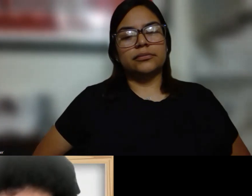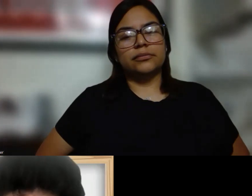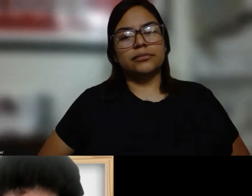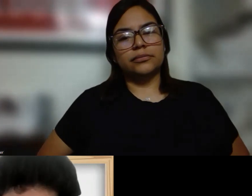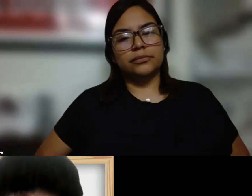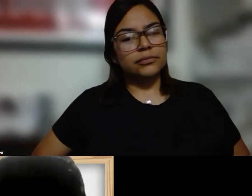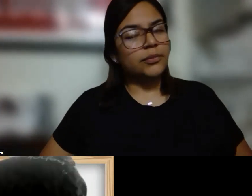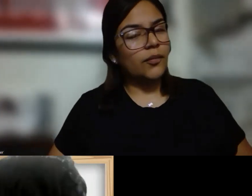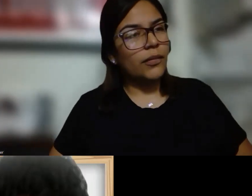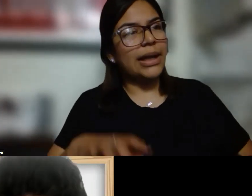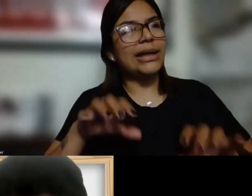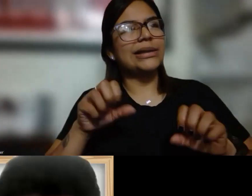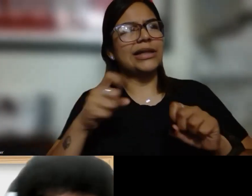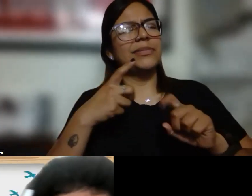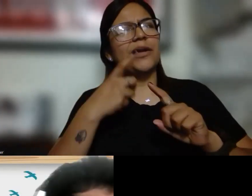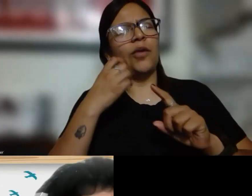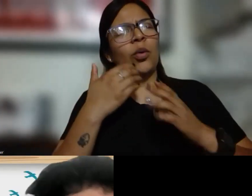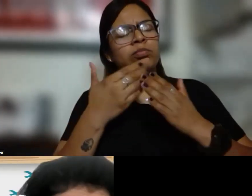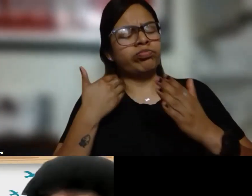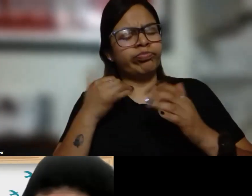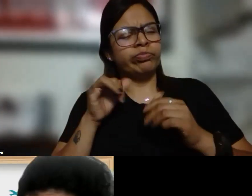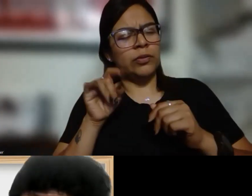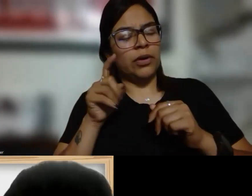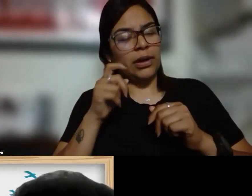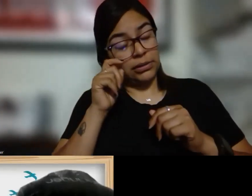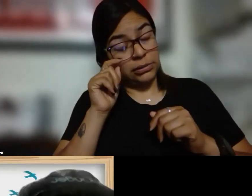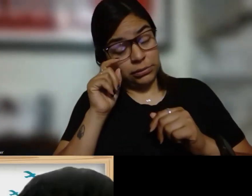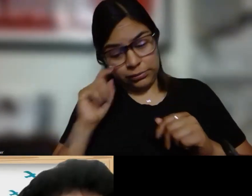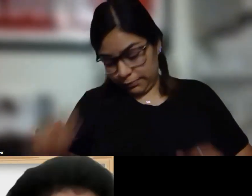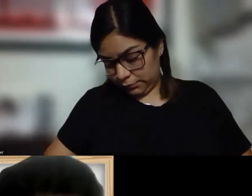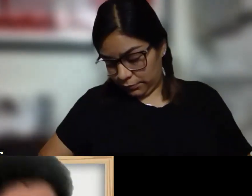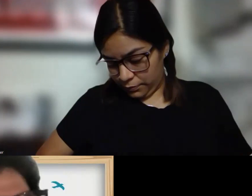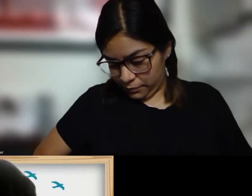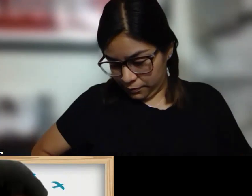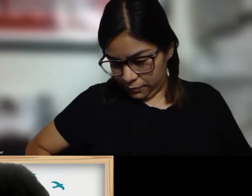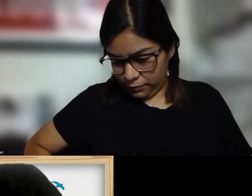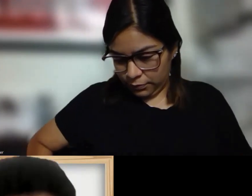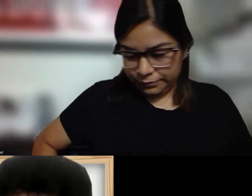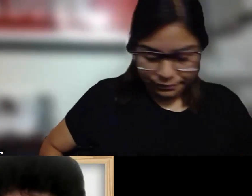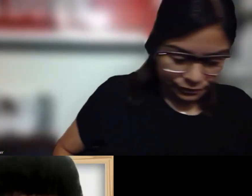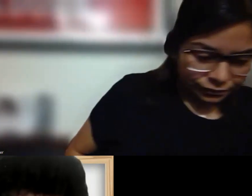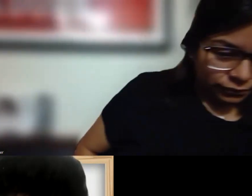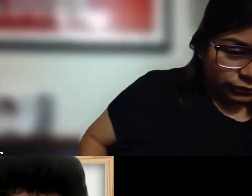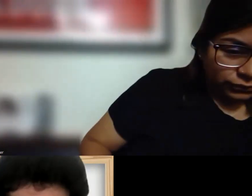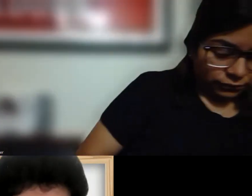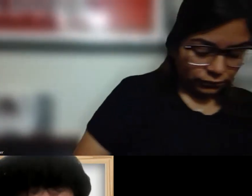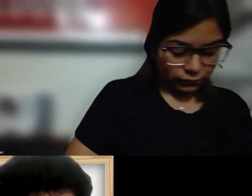yeah before I turn it over to staff one quick say again Carl one quick